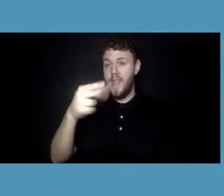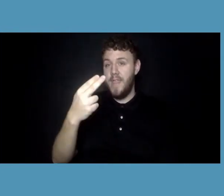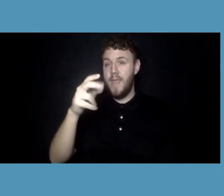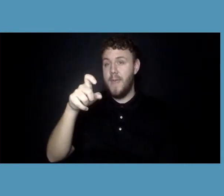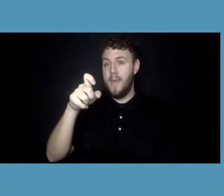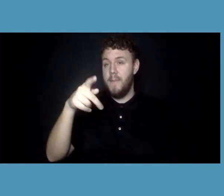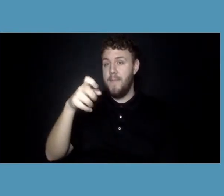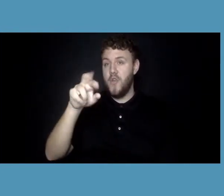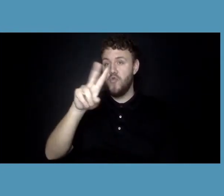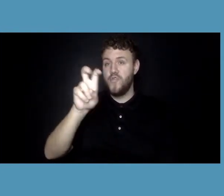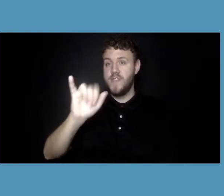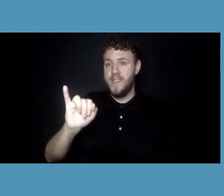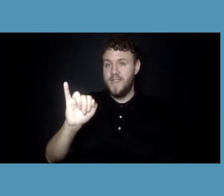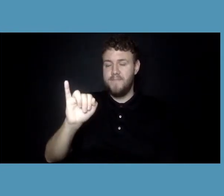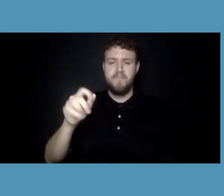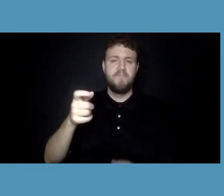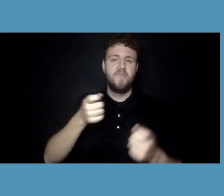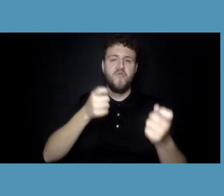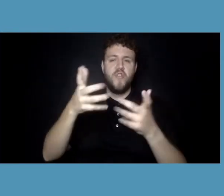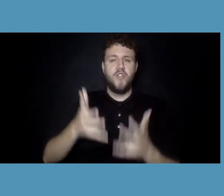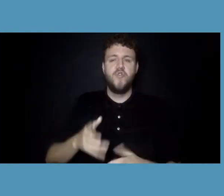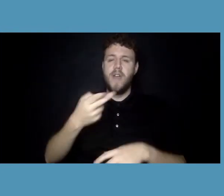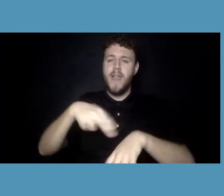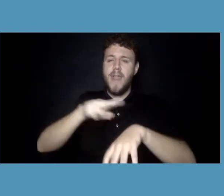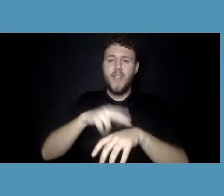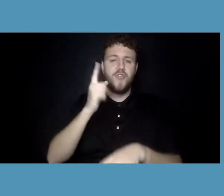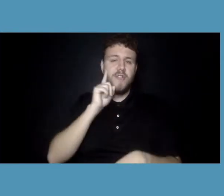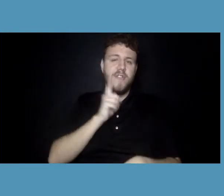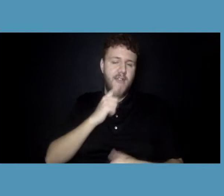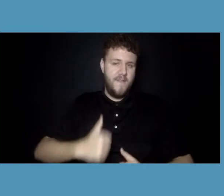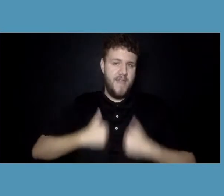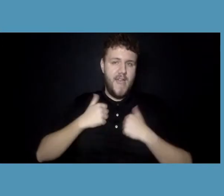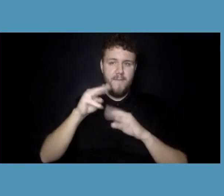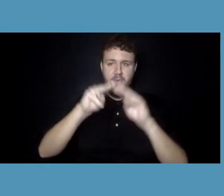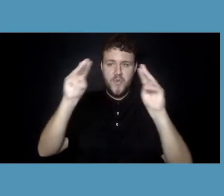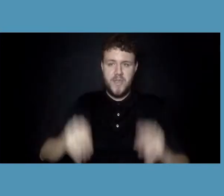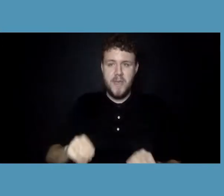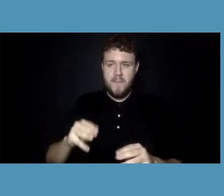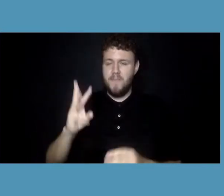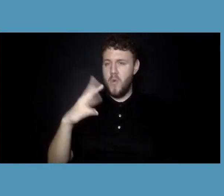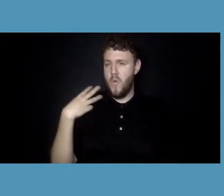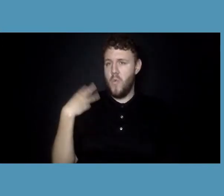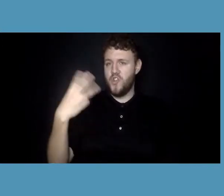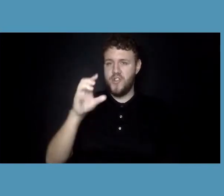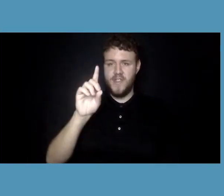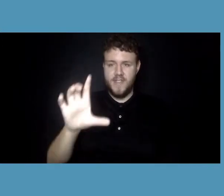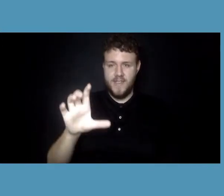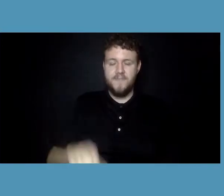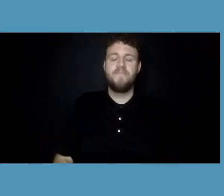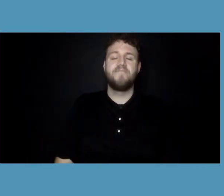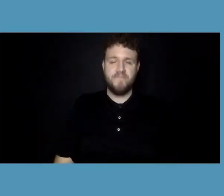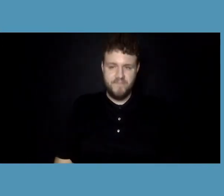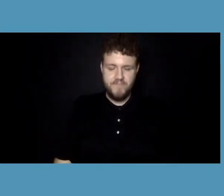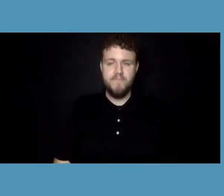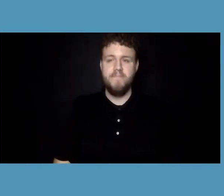Deaf Life Museum at Gallaudet University in Washington, DC.